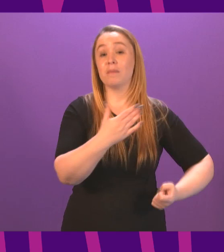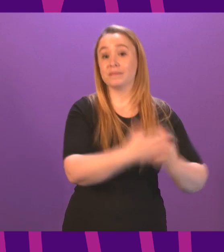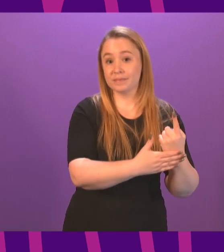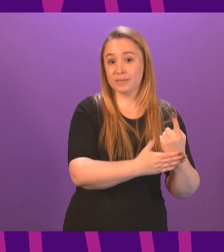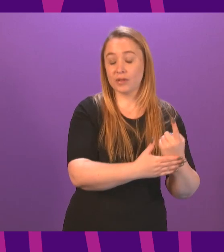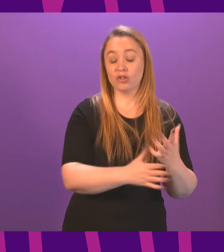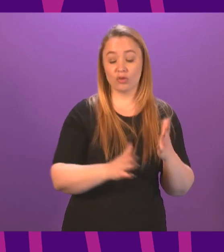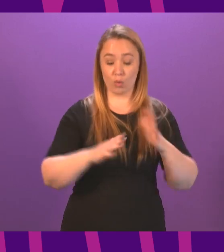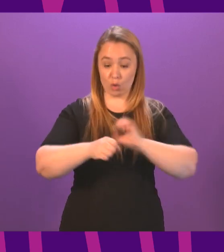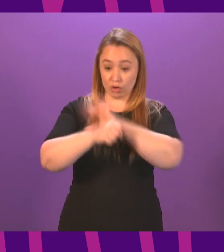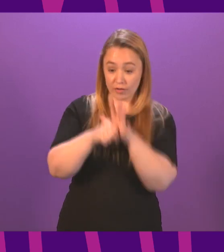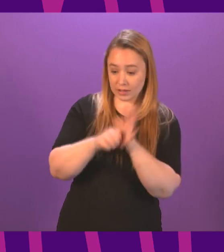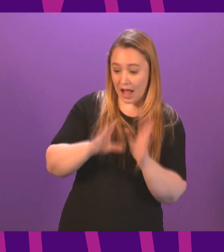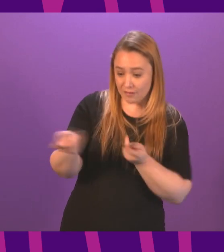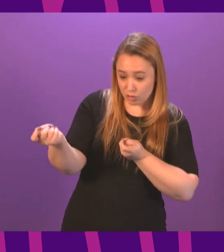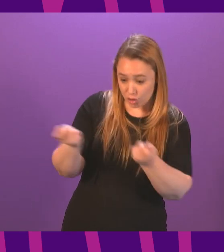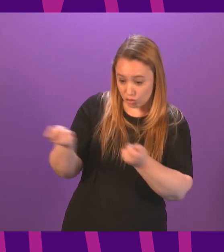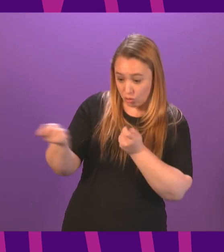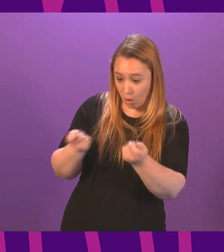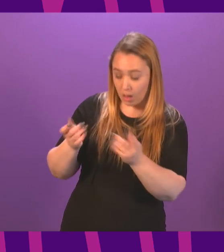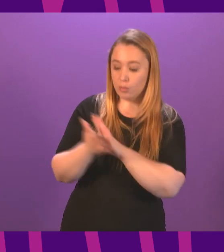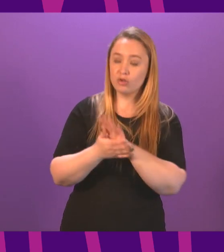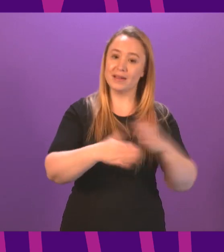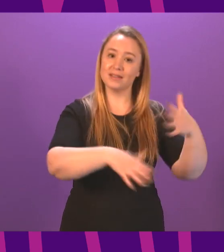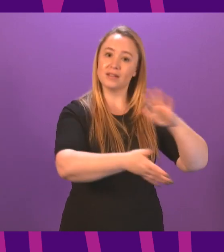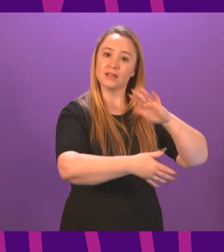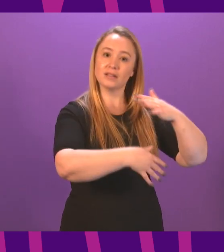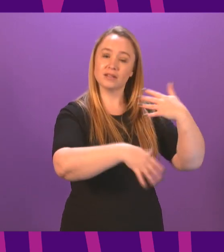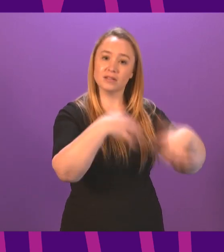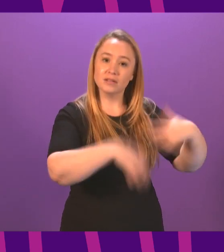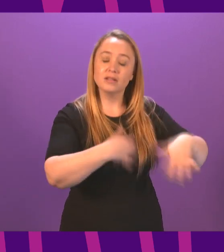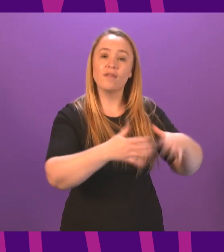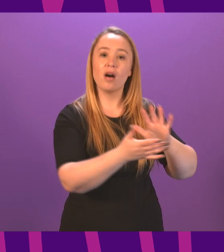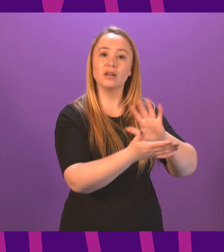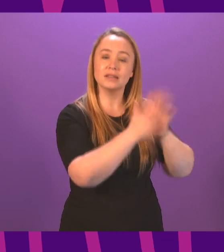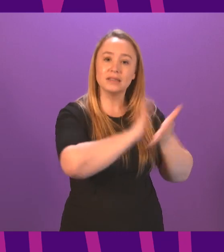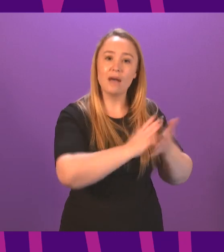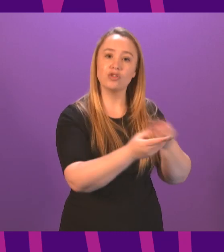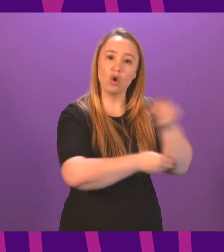the harm to the economy and organisations. That is difficult for people to grasp and